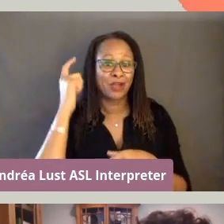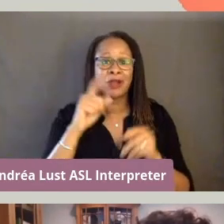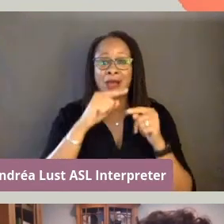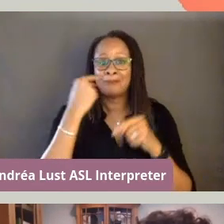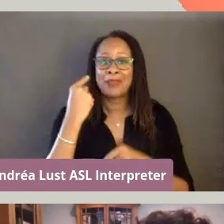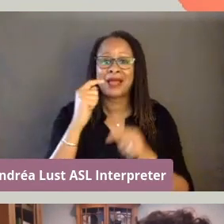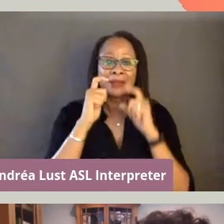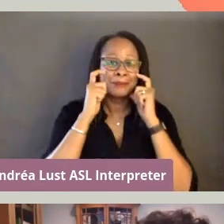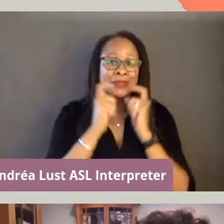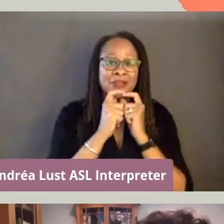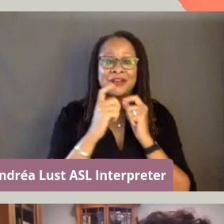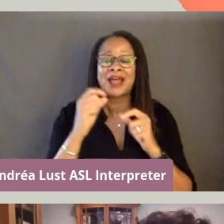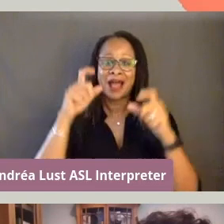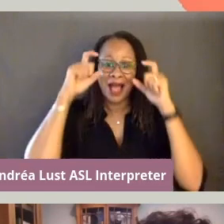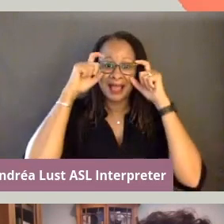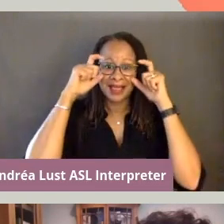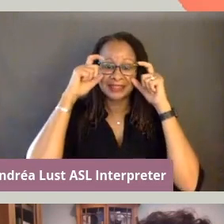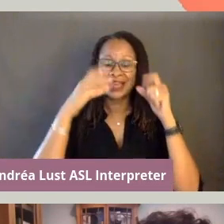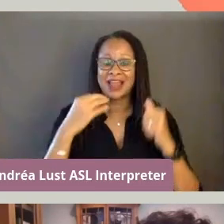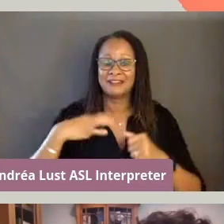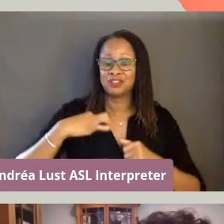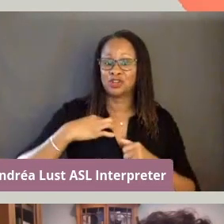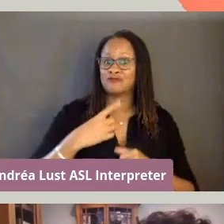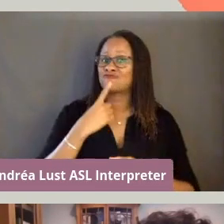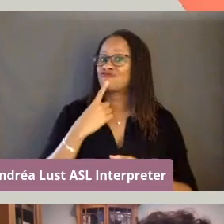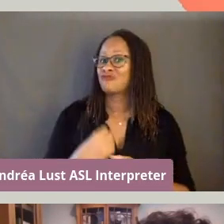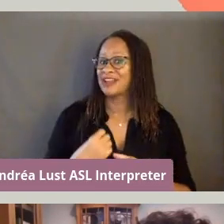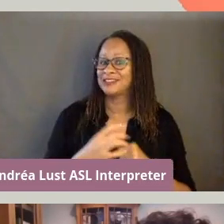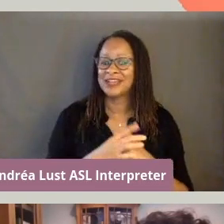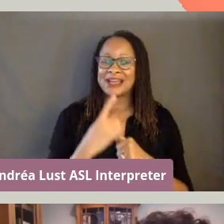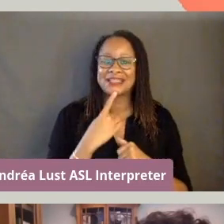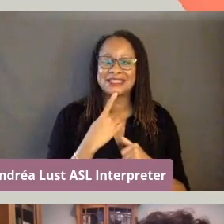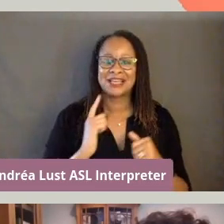And I'm wearing a shirt, a red shirt, that says decolonized